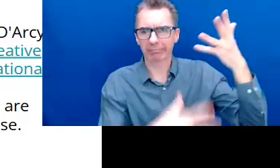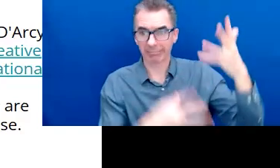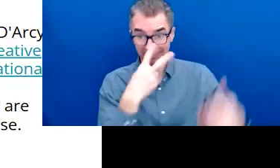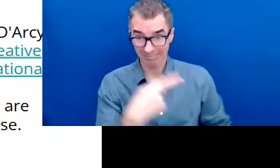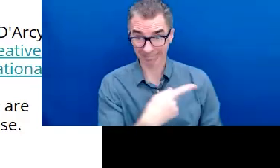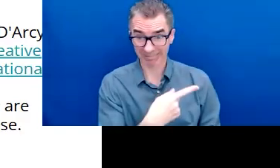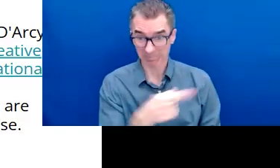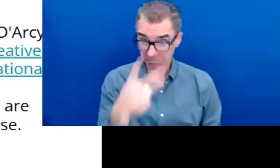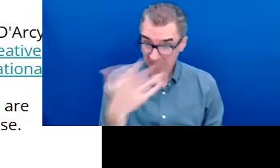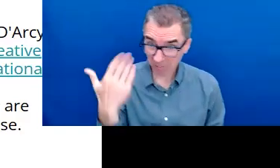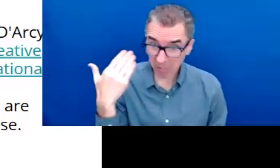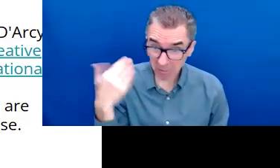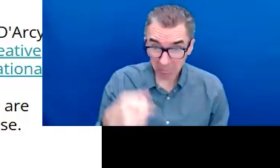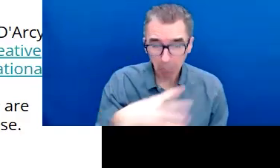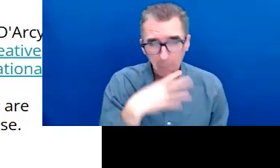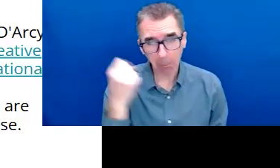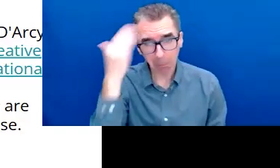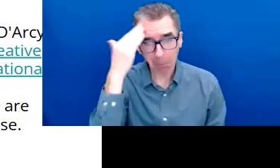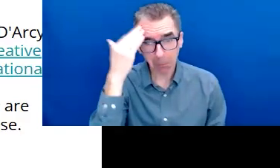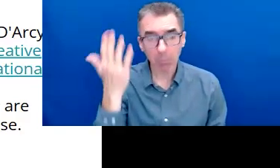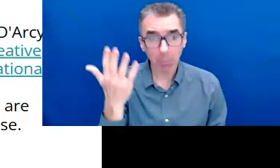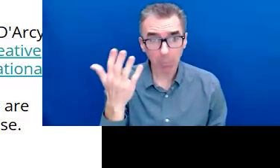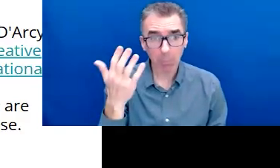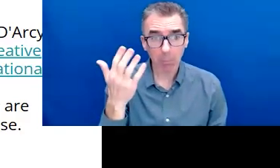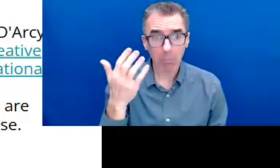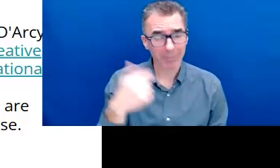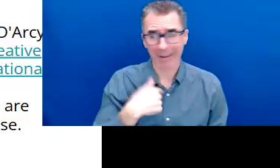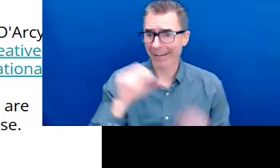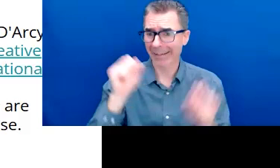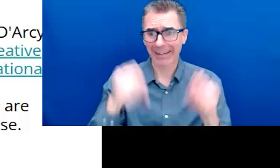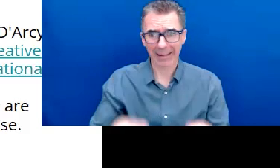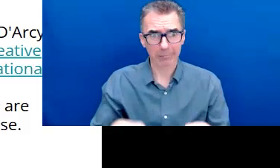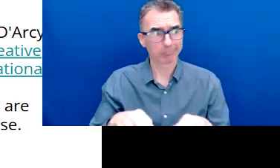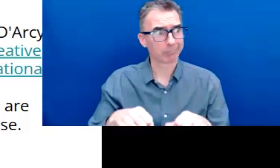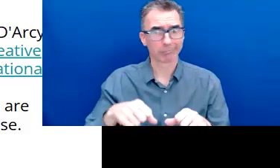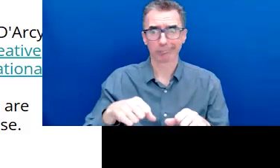You may be very familiar with this. We could do a whole 2 to 3 hour workshop, we have in the past on,